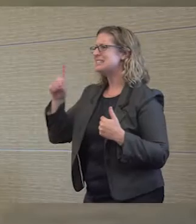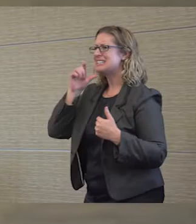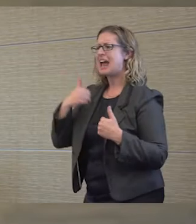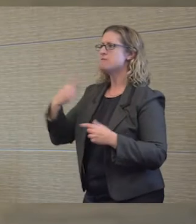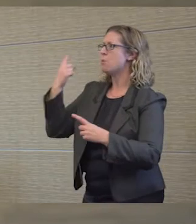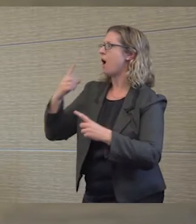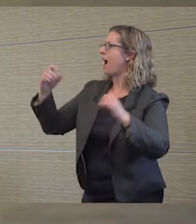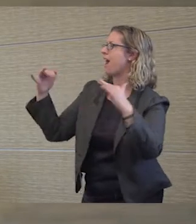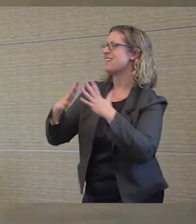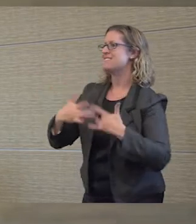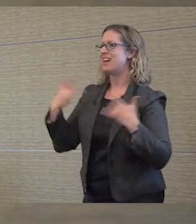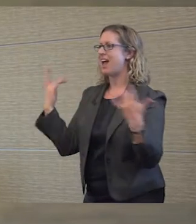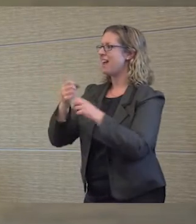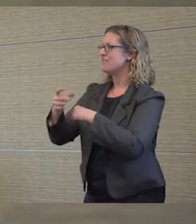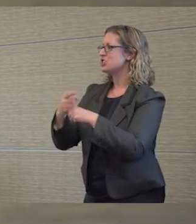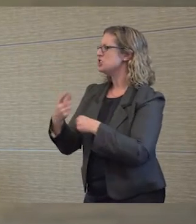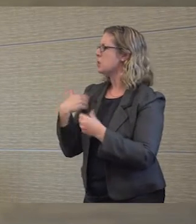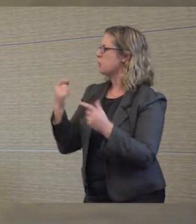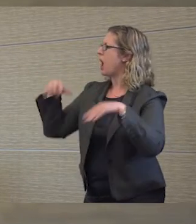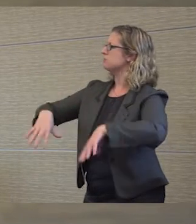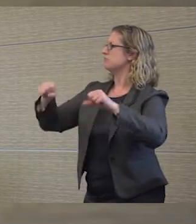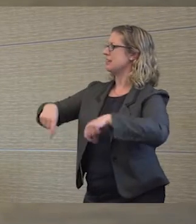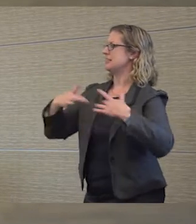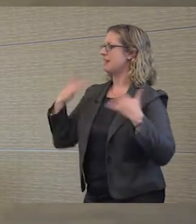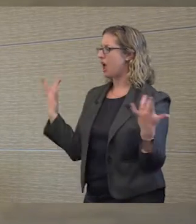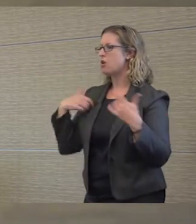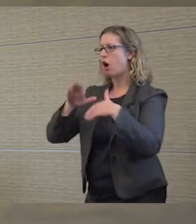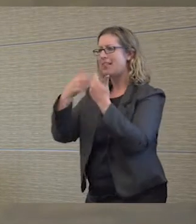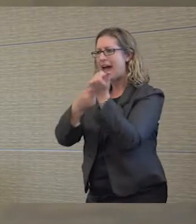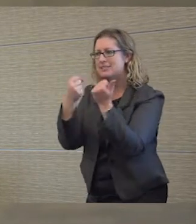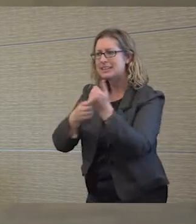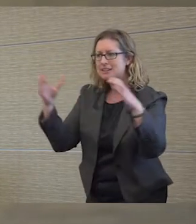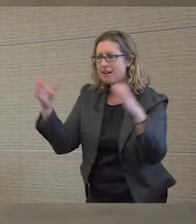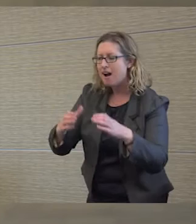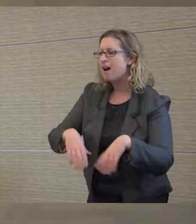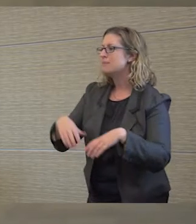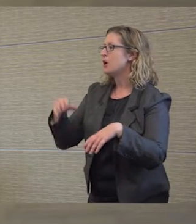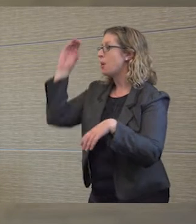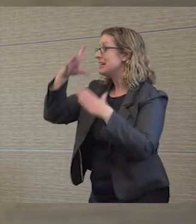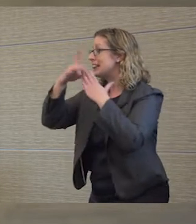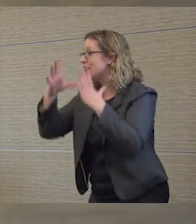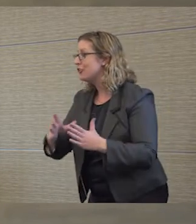I think we wanted to try to make this event where we could bring all the advocates together, all of the opinion leaders and agenda setters and leaders